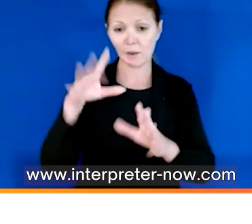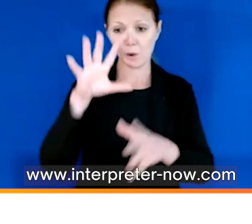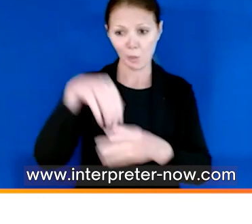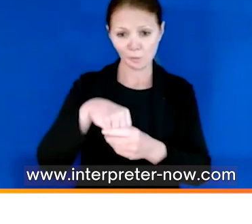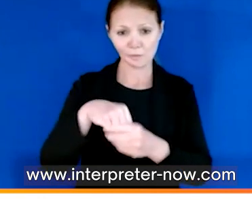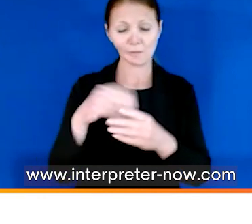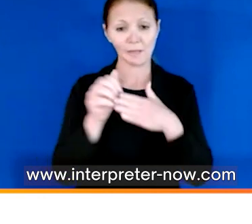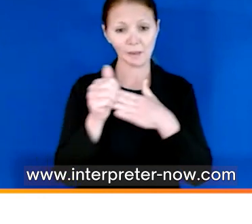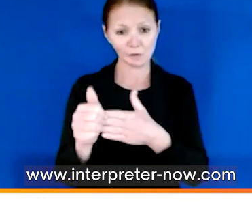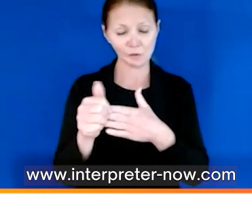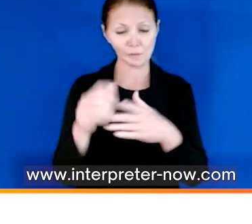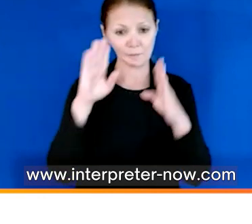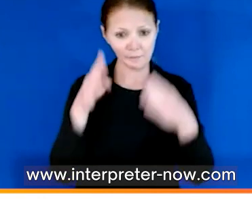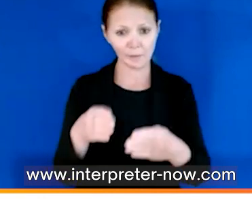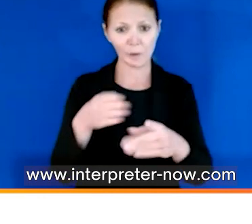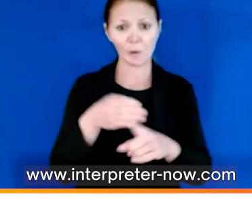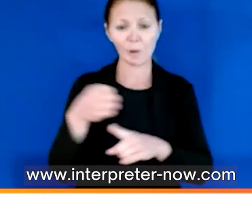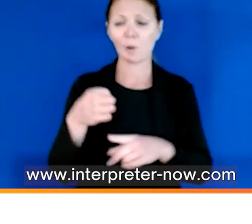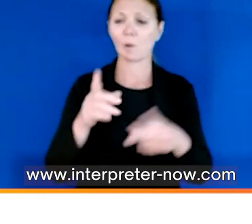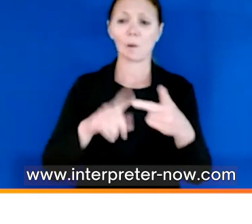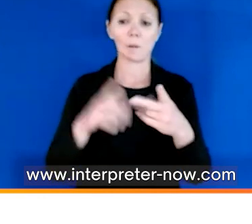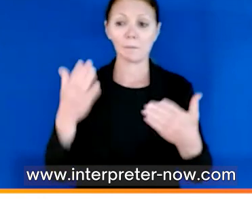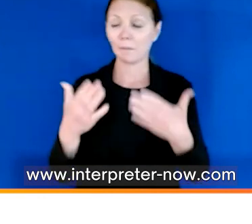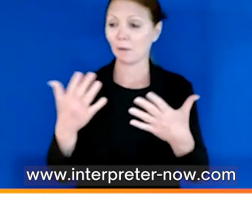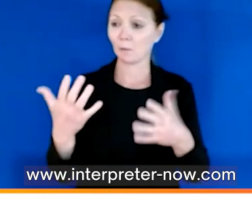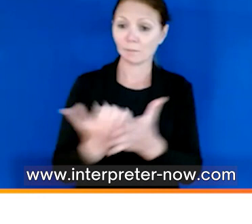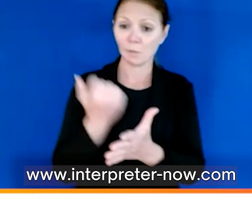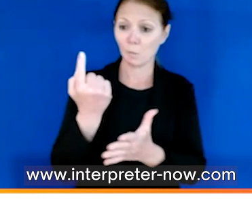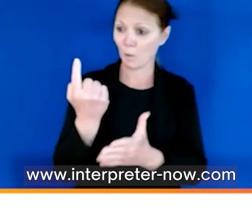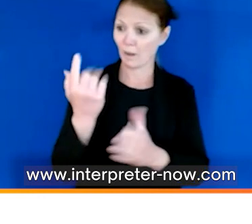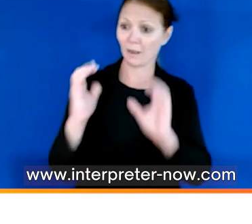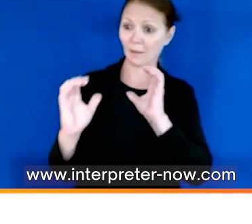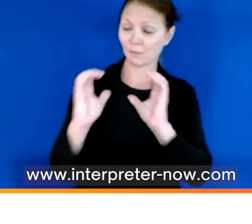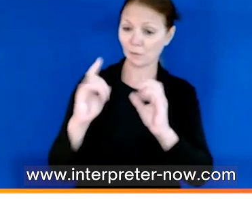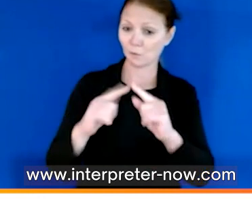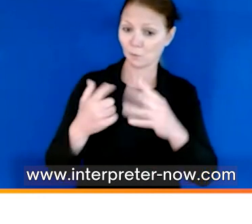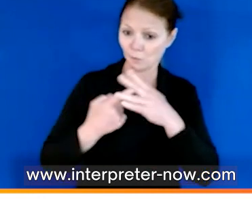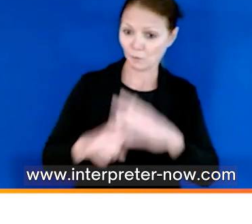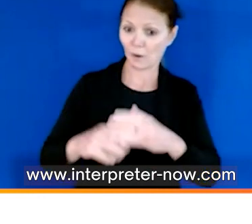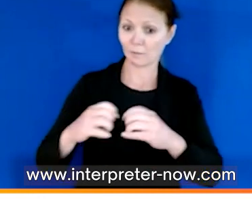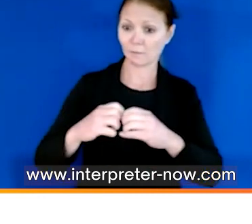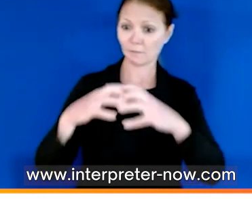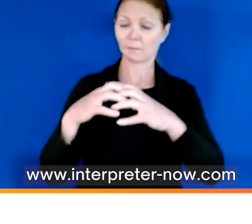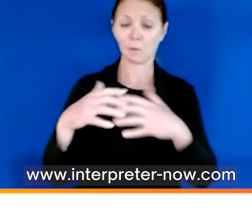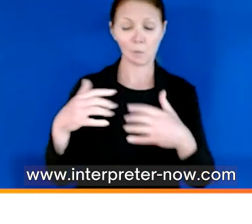looking for one conversation to get things started, we work with some early companies